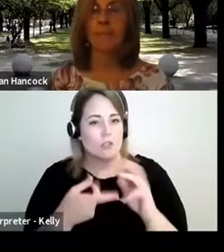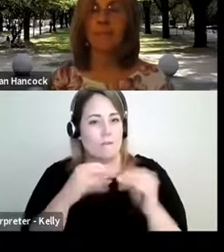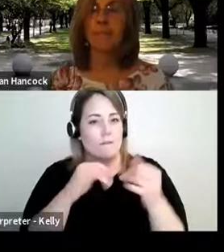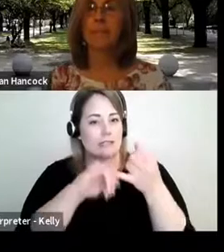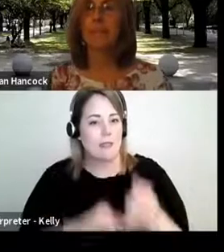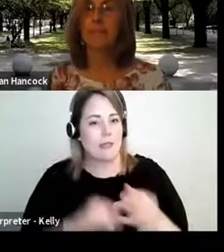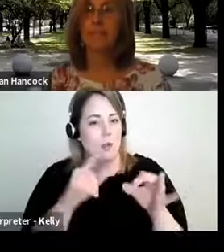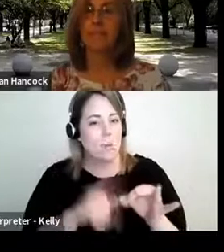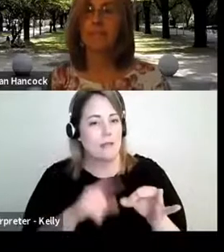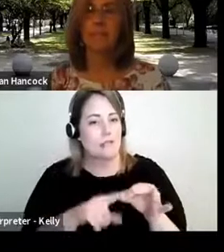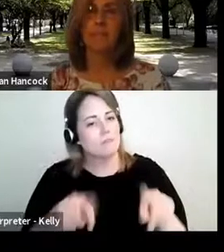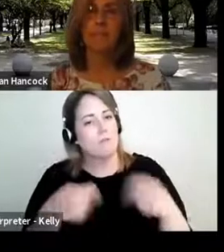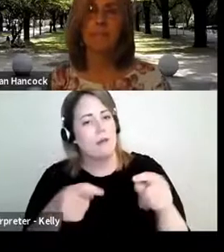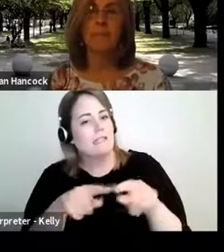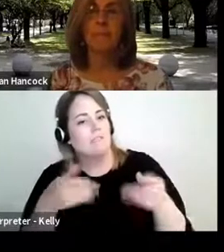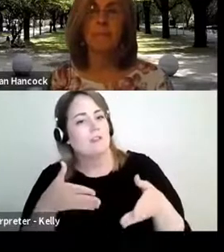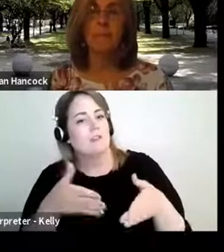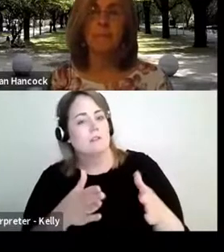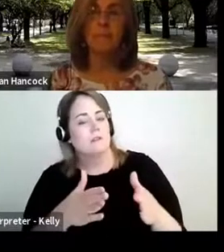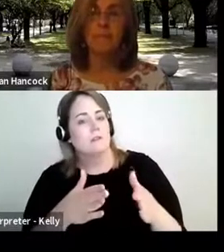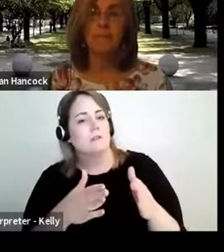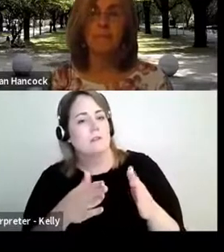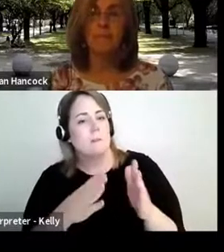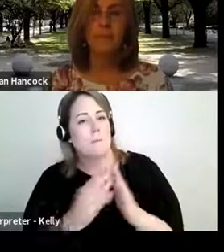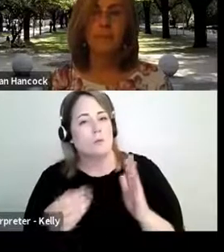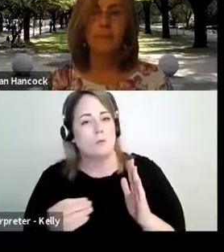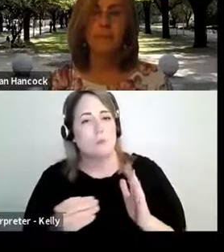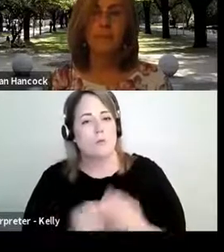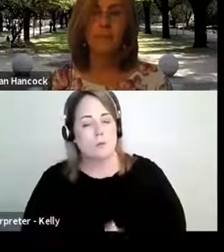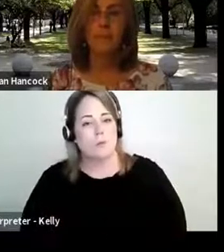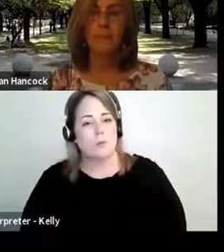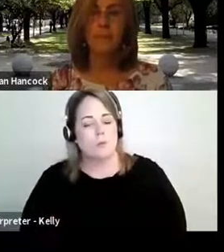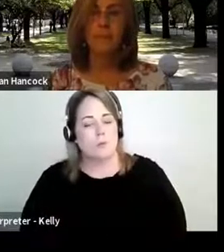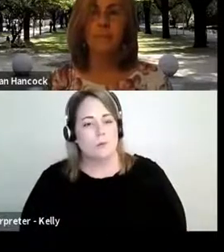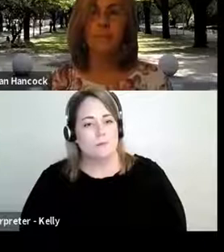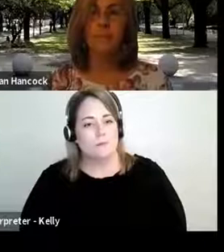different model and, you know, it’s all really important too when we’re considering setting